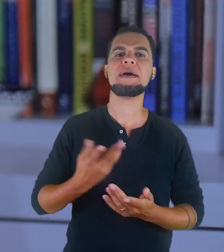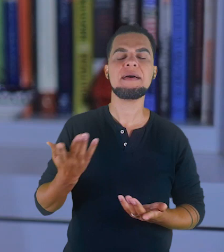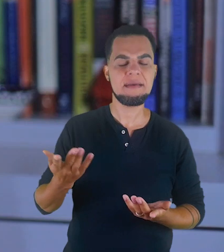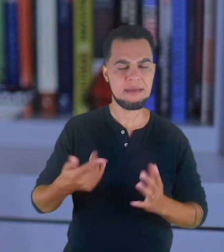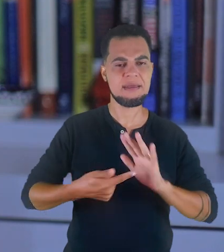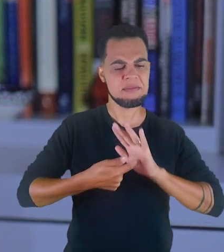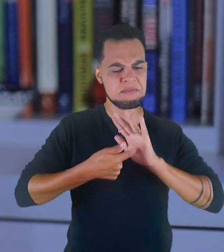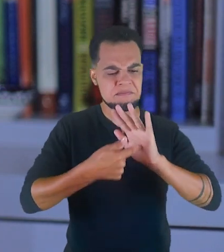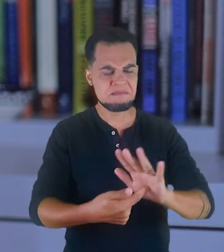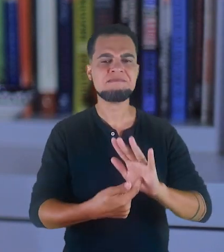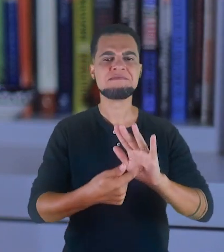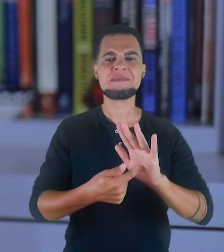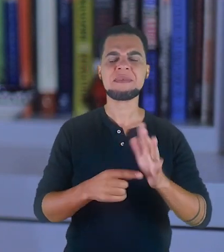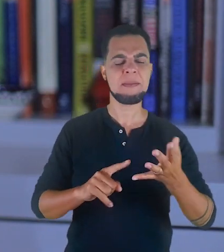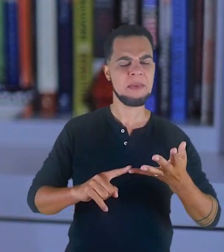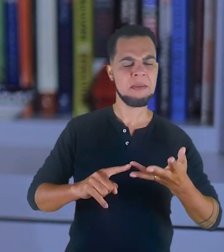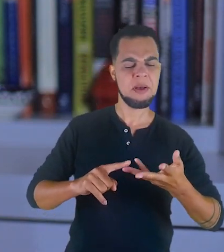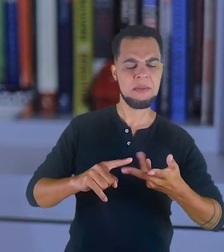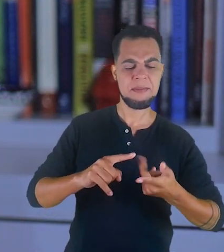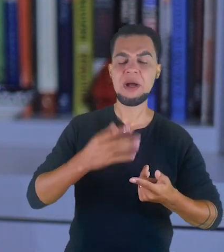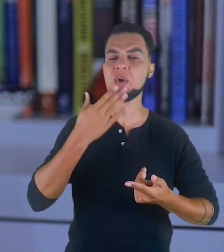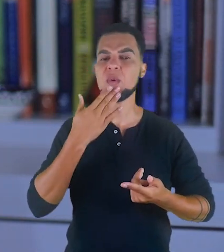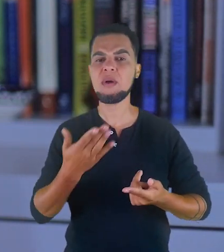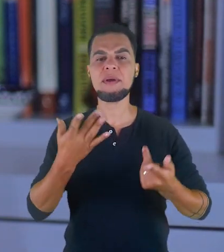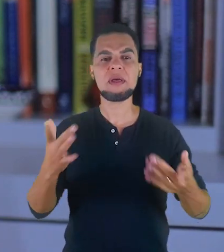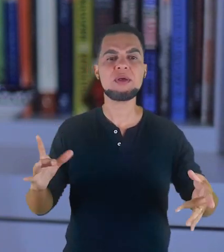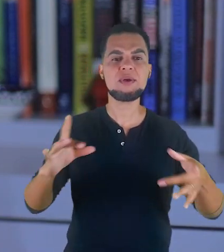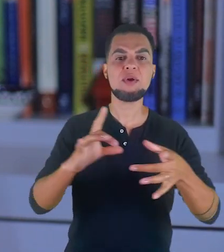then we have to point out what is the conciliation